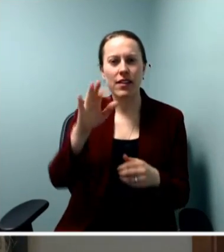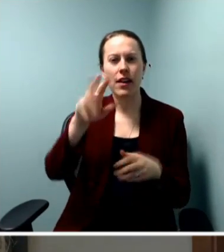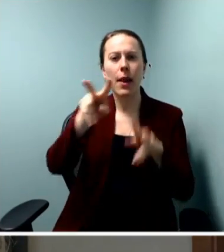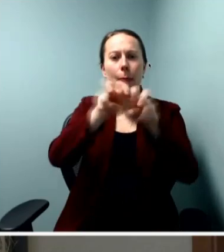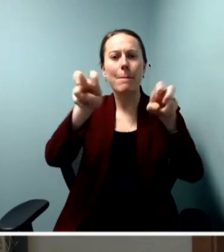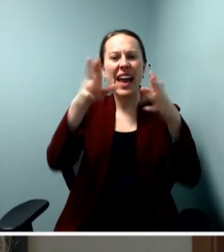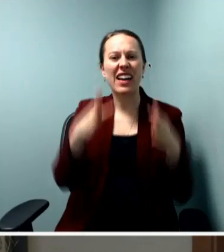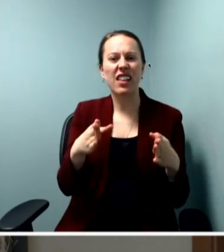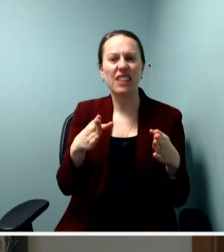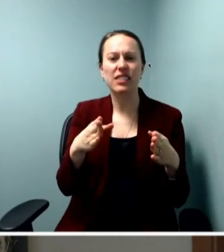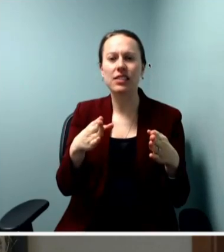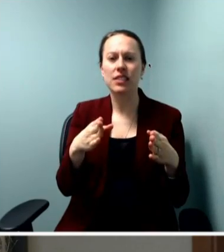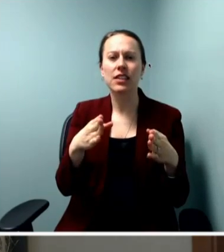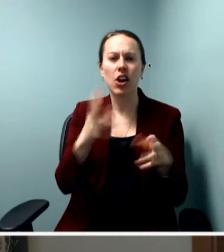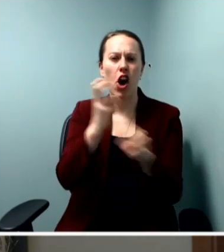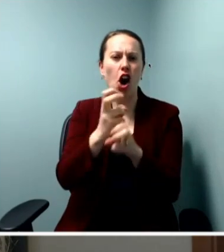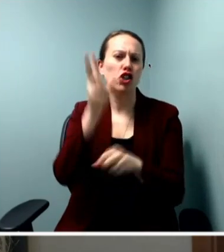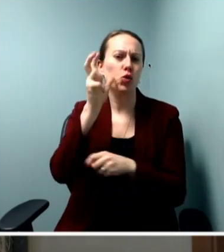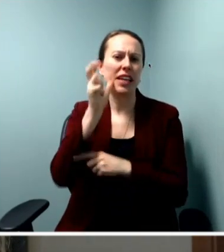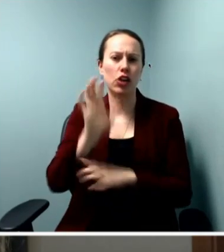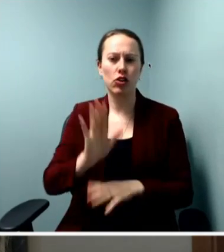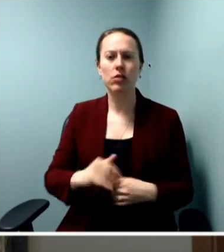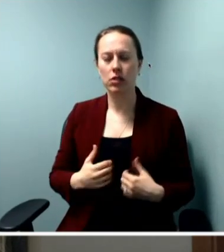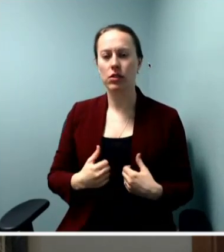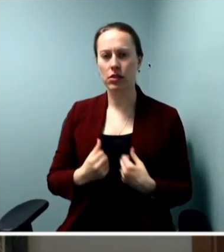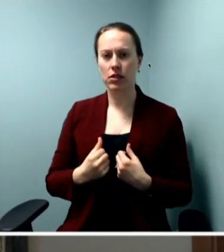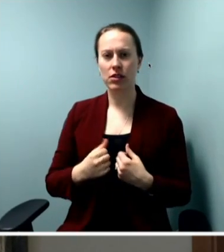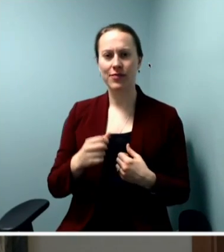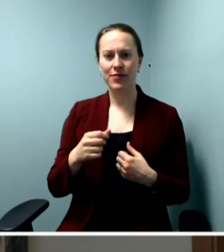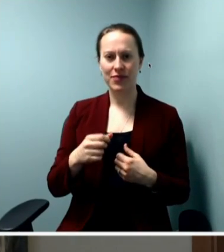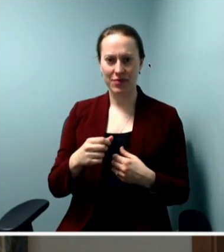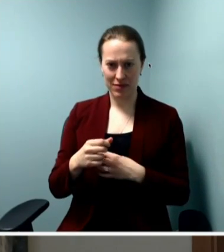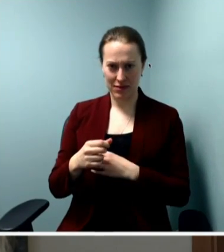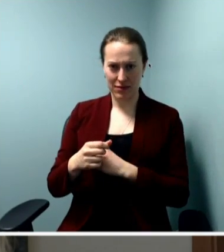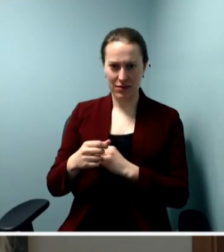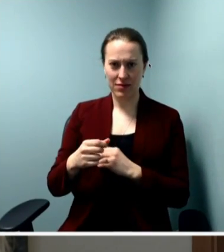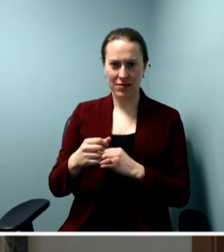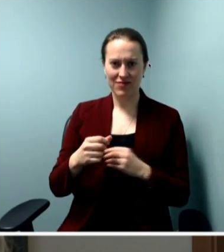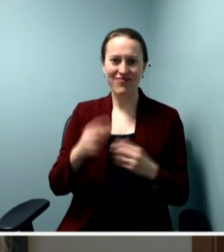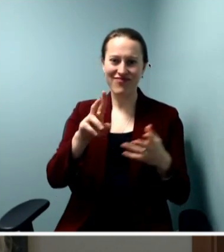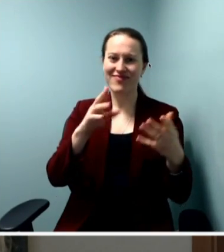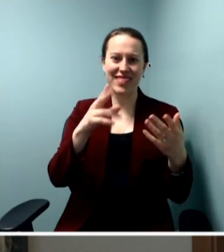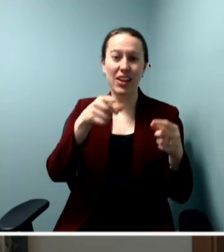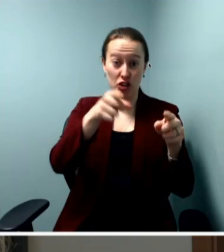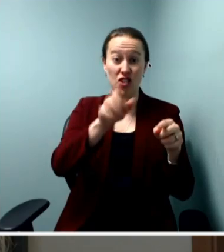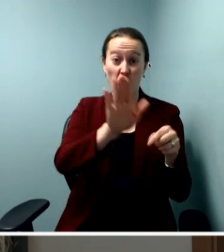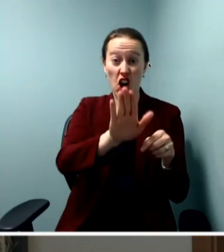Well, you know, arts and disability has kind of been my life's work for the past 30 years.